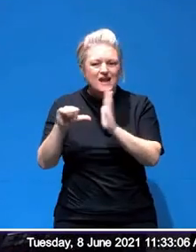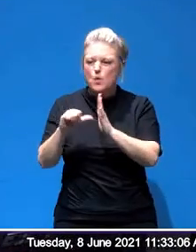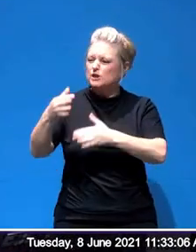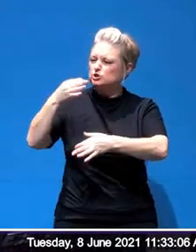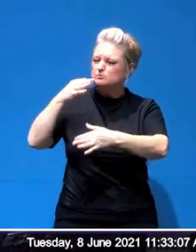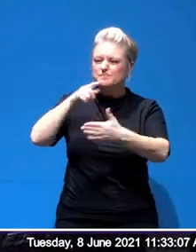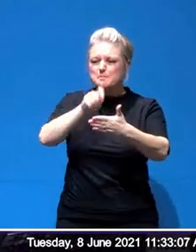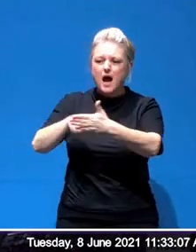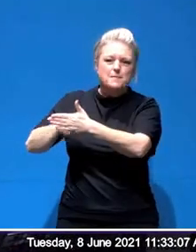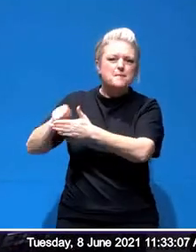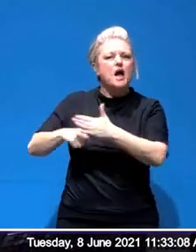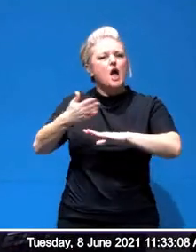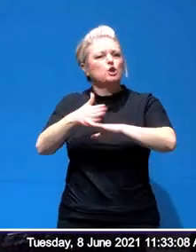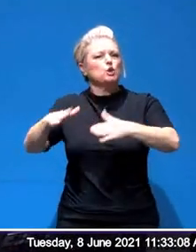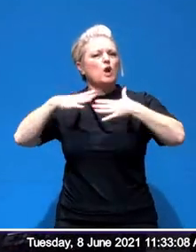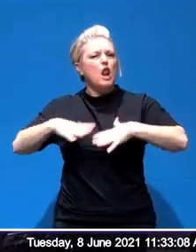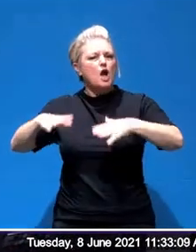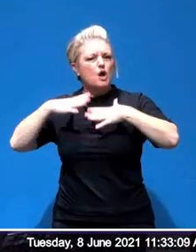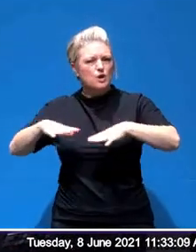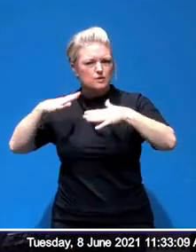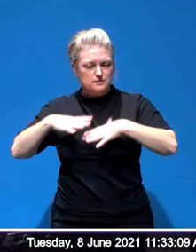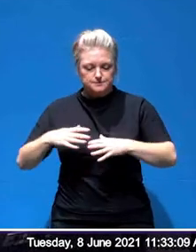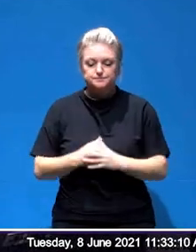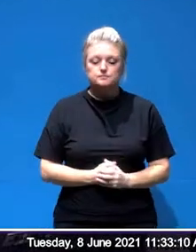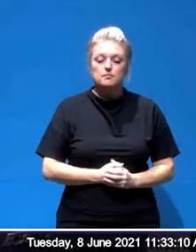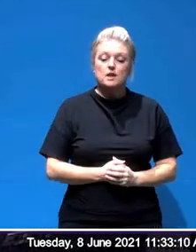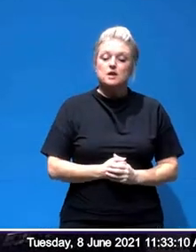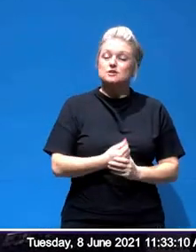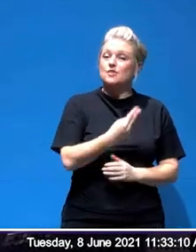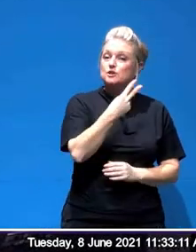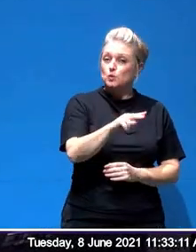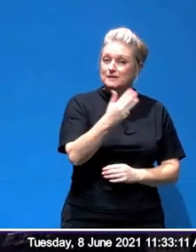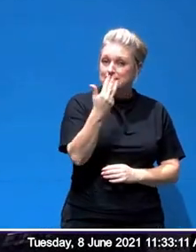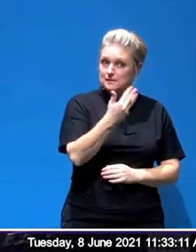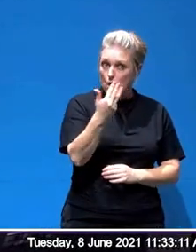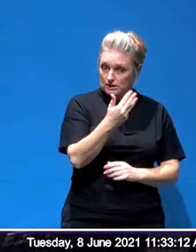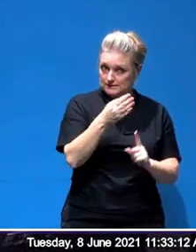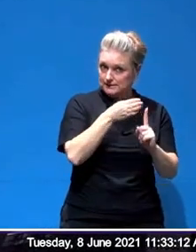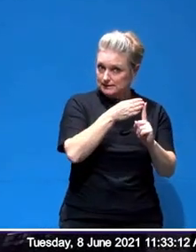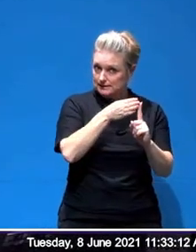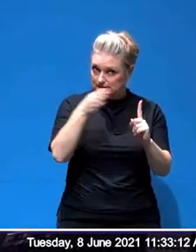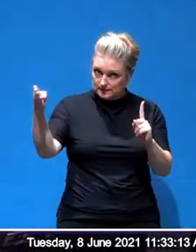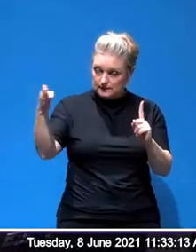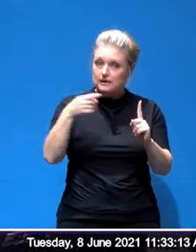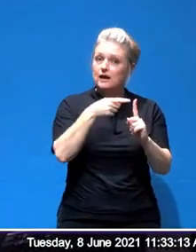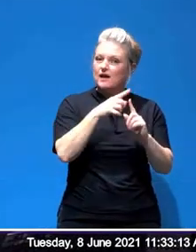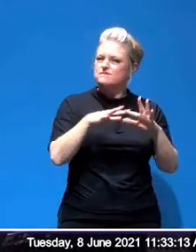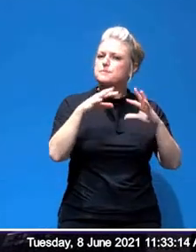From February 2019, DHS transferred $400 to us on a fortnightly basis,